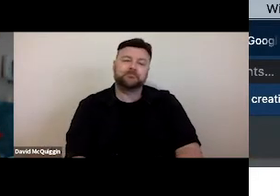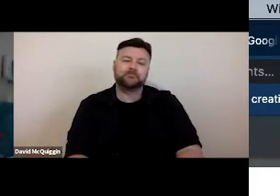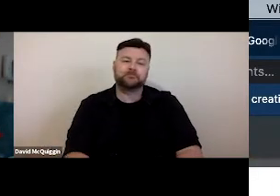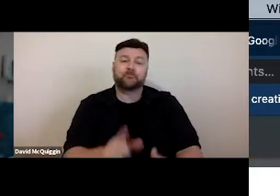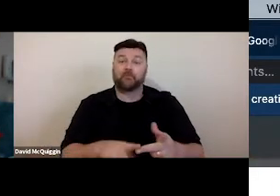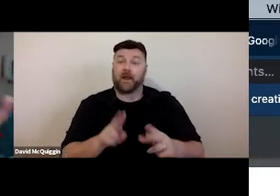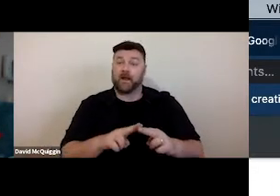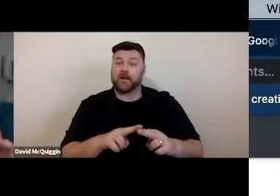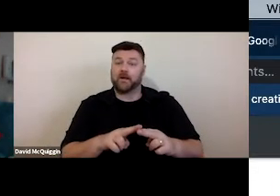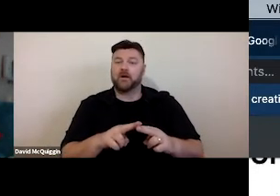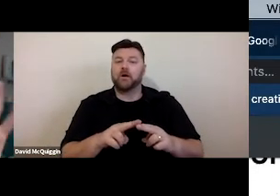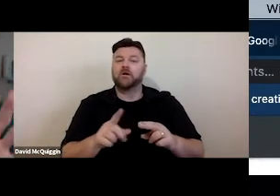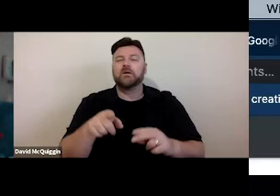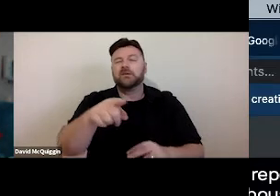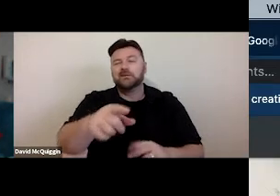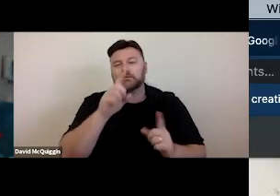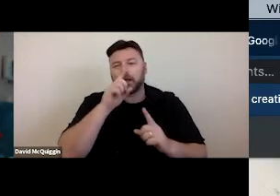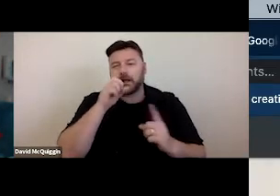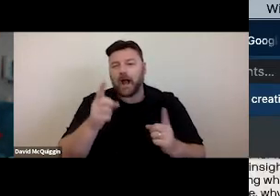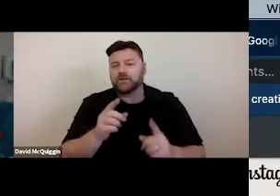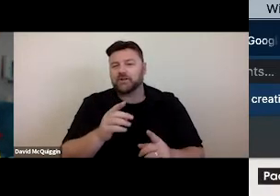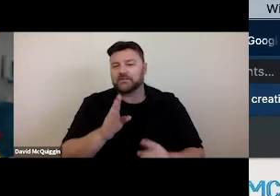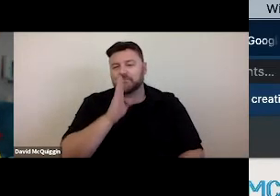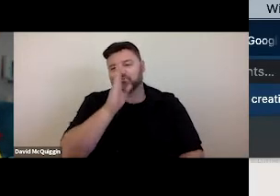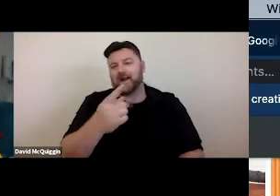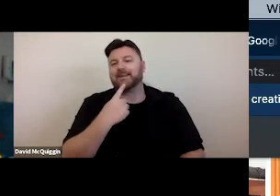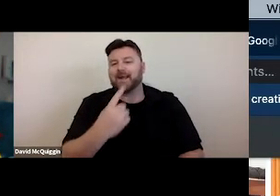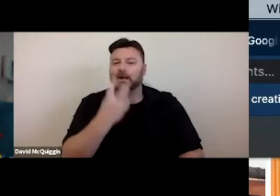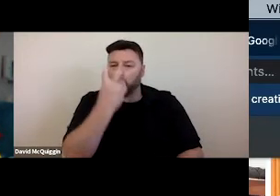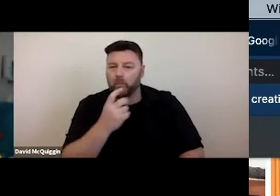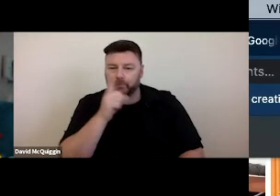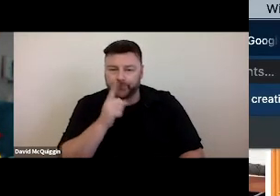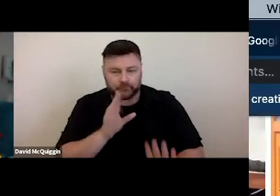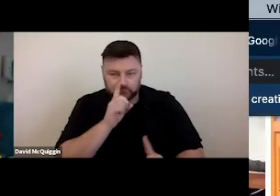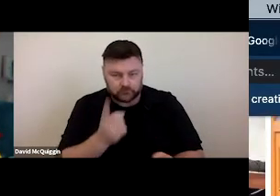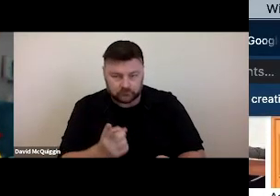a different - this is why you can't just use "senior citizens". I'd like to reinforce that.